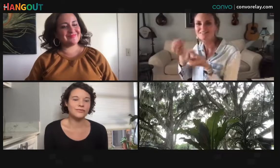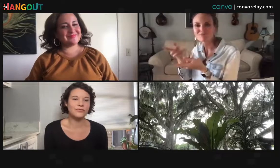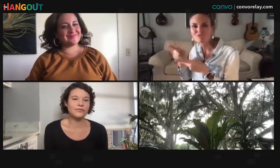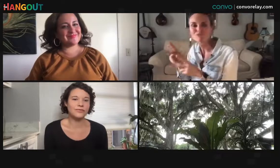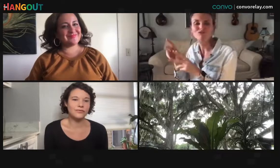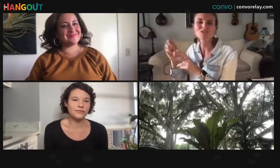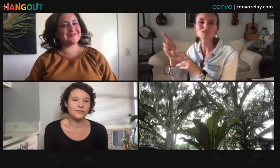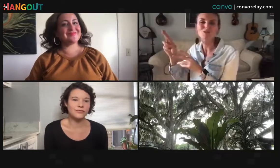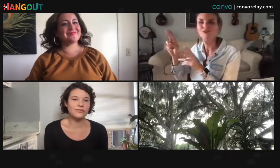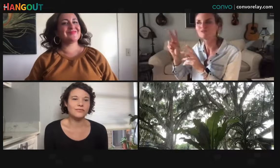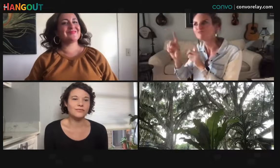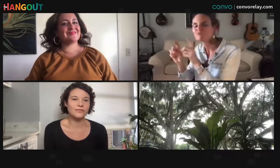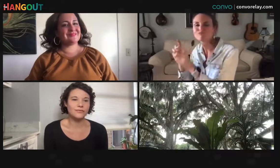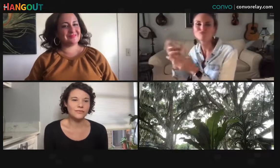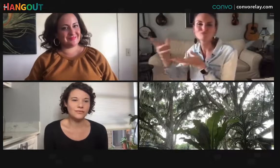we are establishing that support system